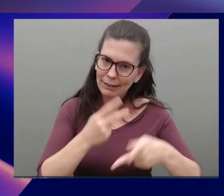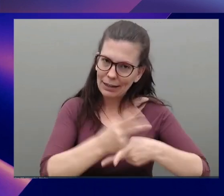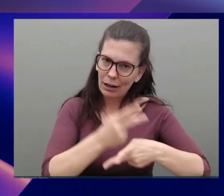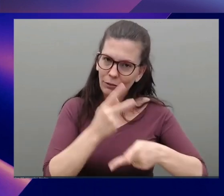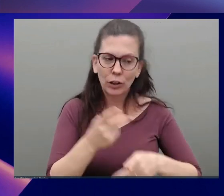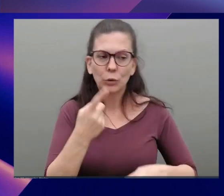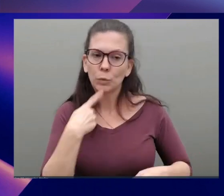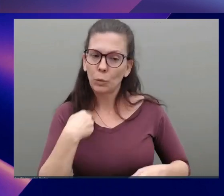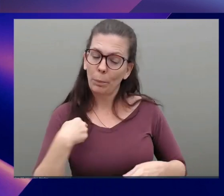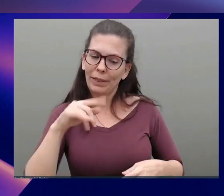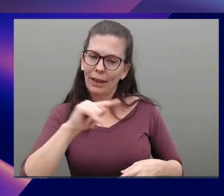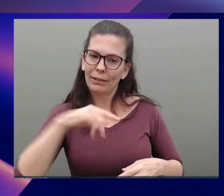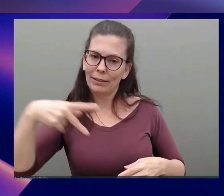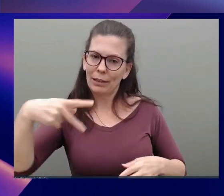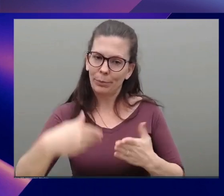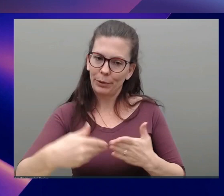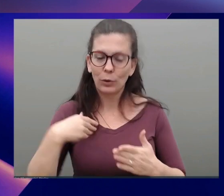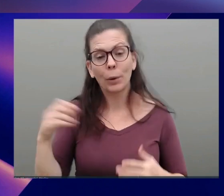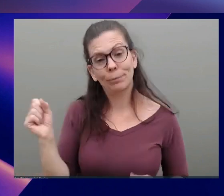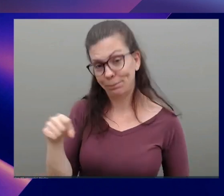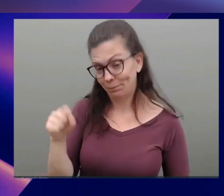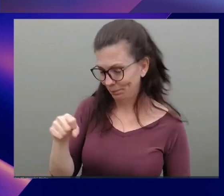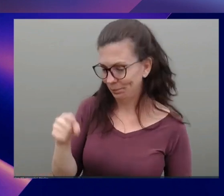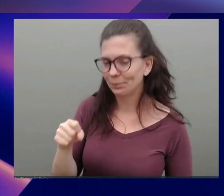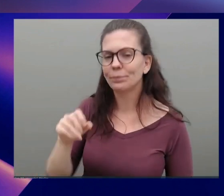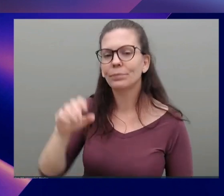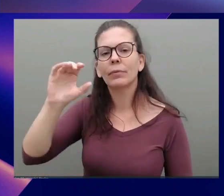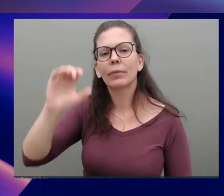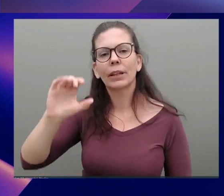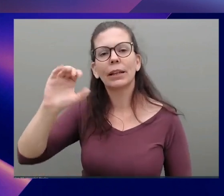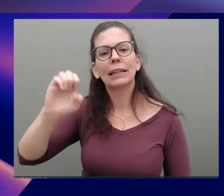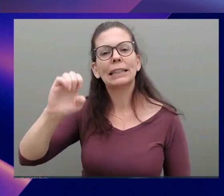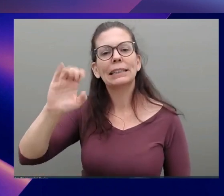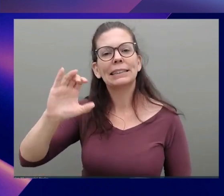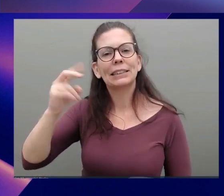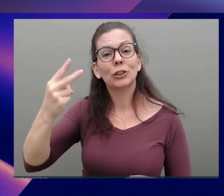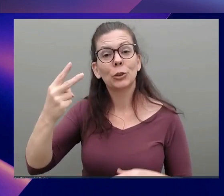So, the EC2 Instance Connect is an SSH facilitator